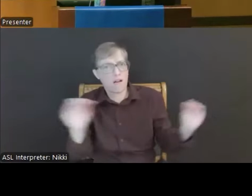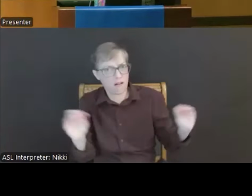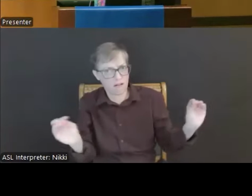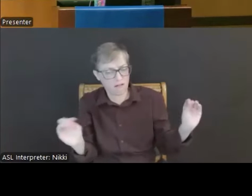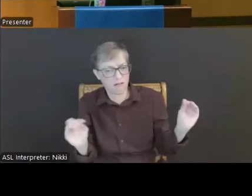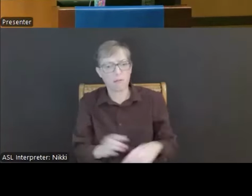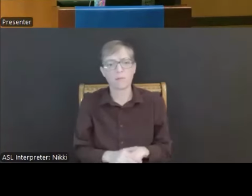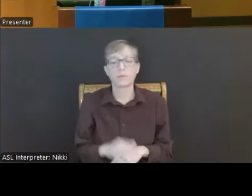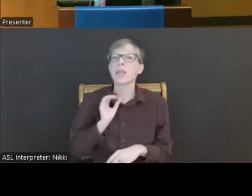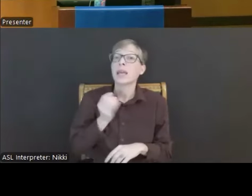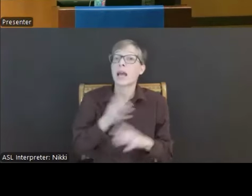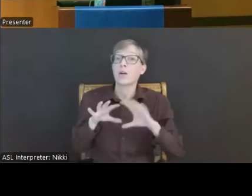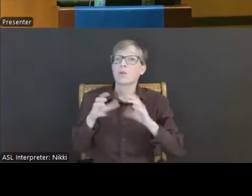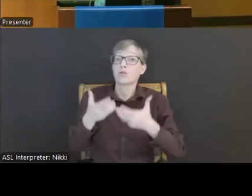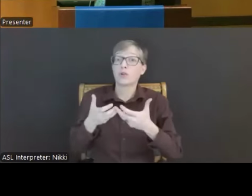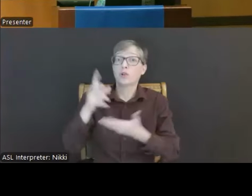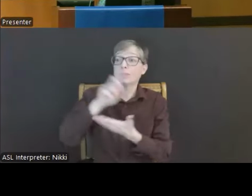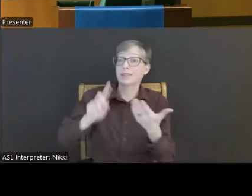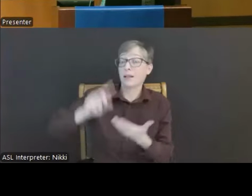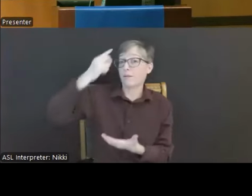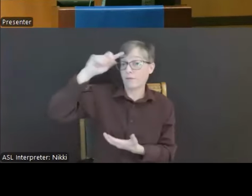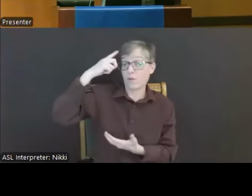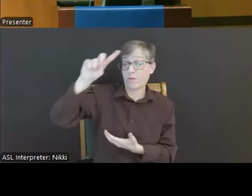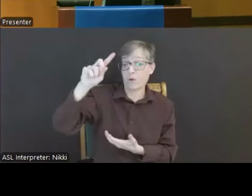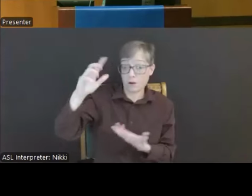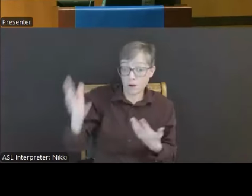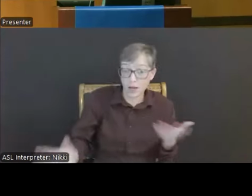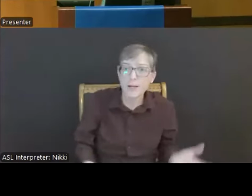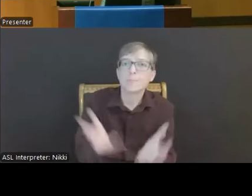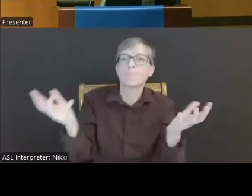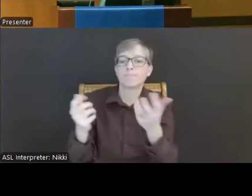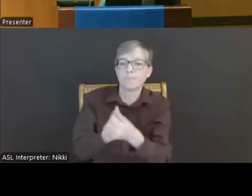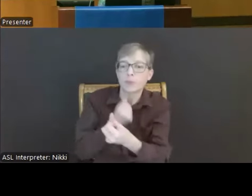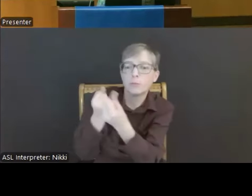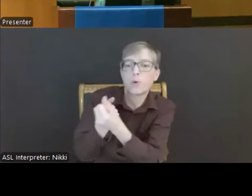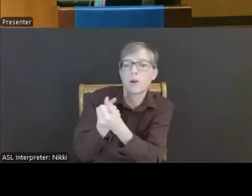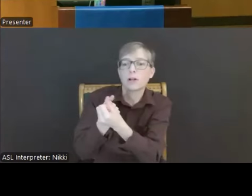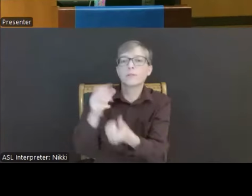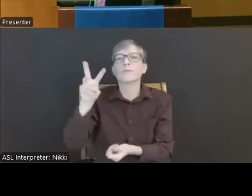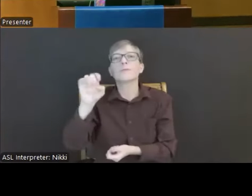the well-being and participation of all staff in and families that we serve especially those from